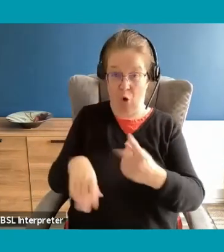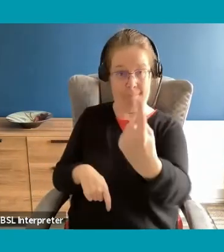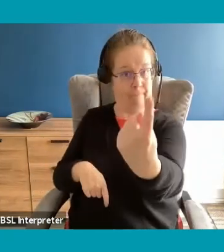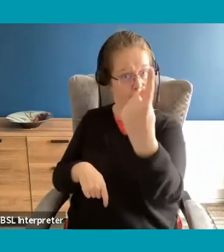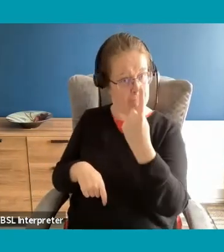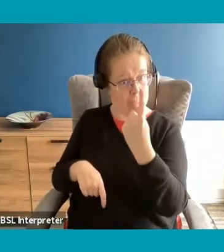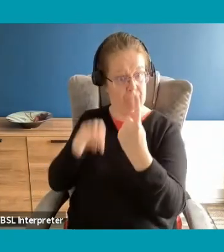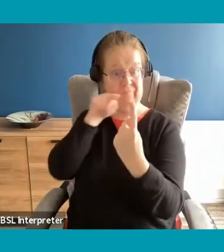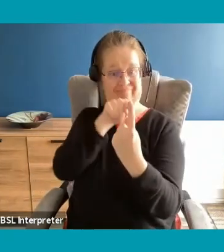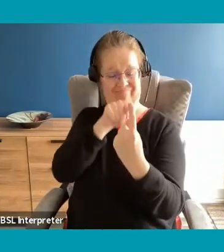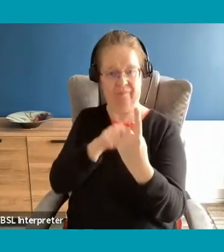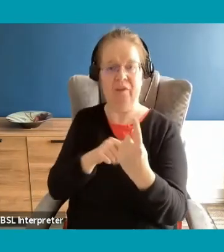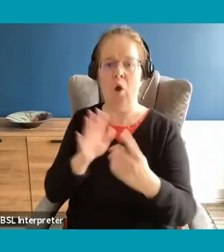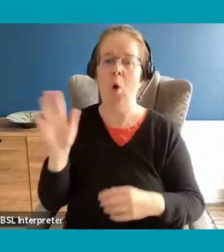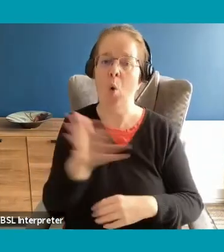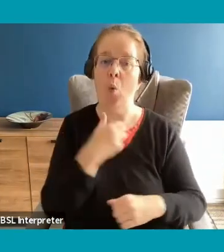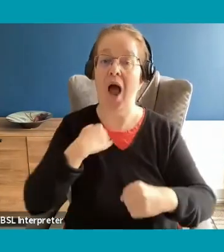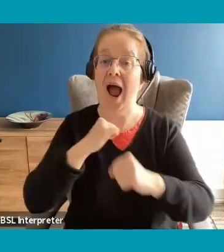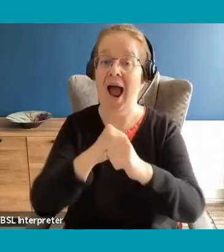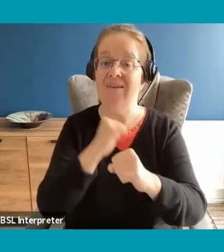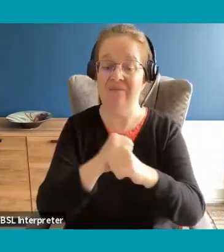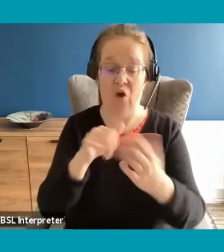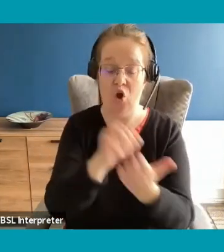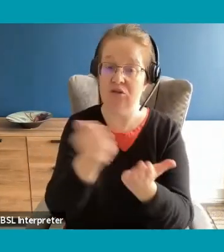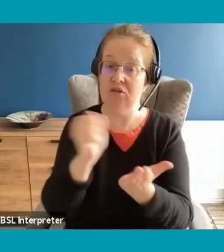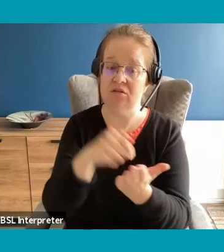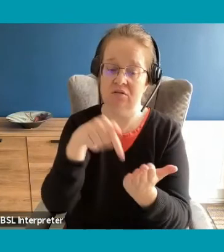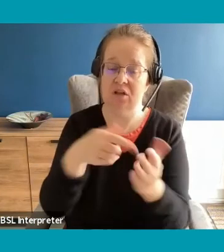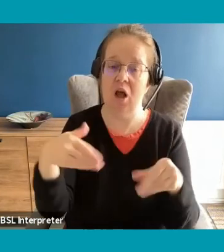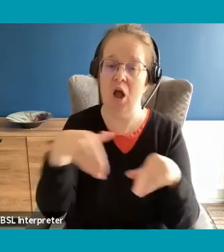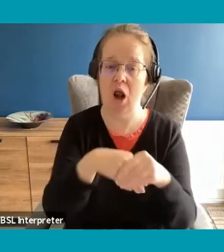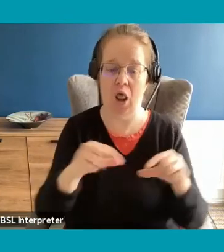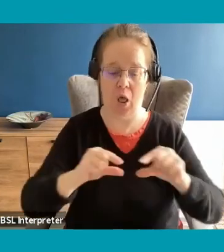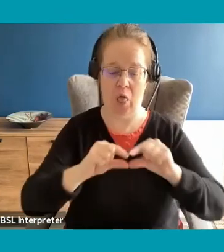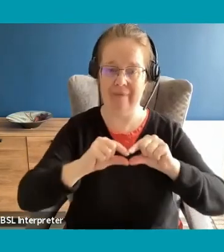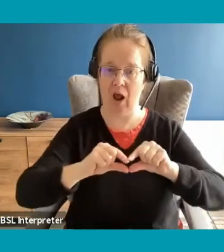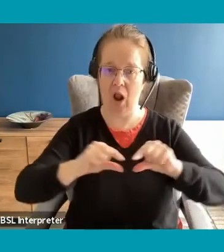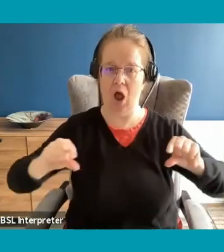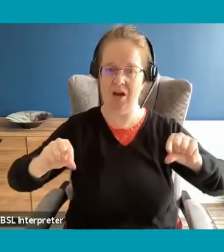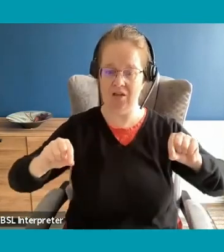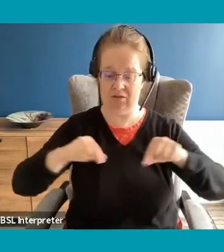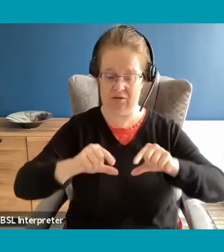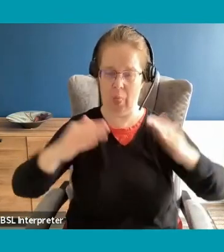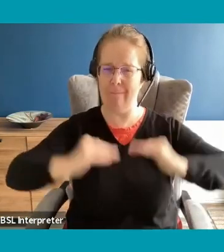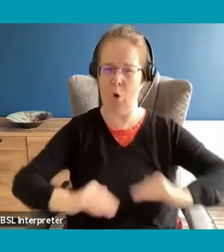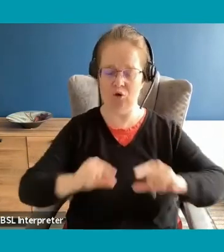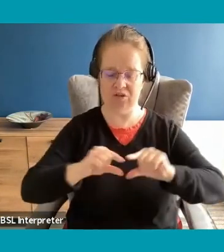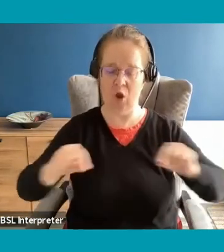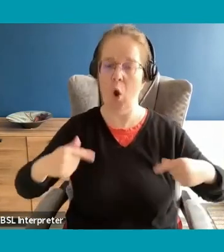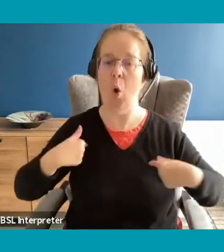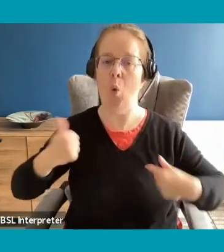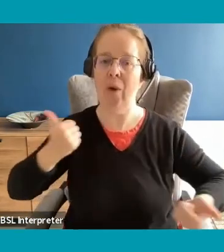all of our adverts include an A line right at the bottom that says very proudly states that we